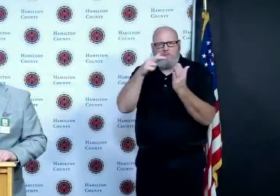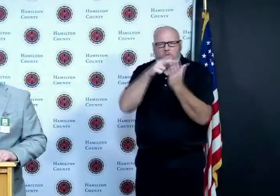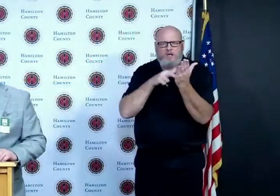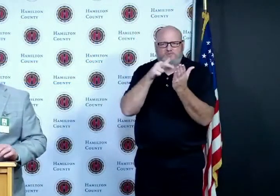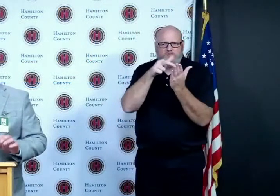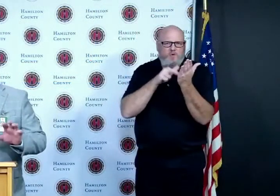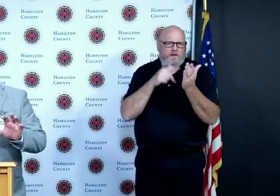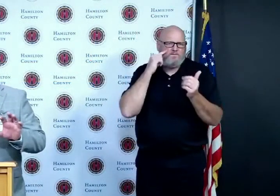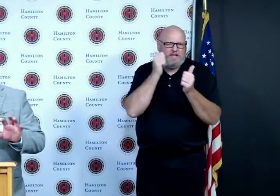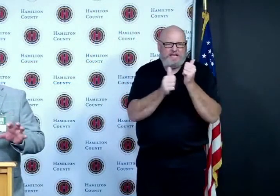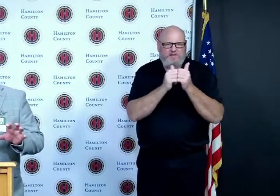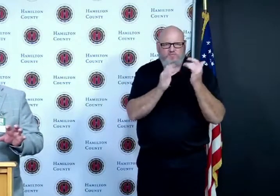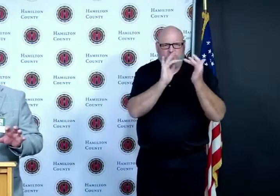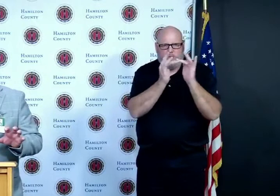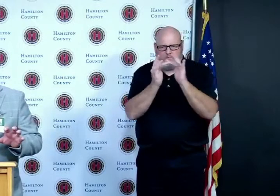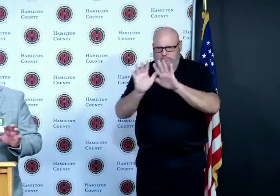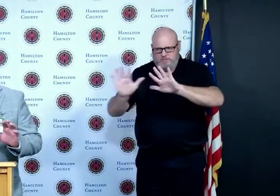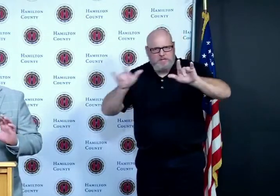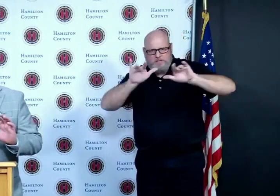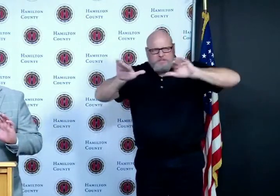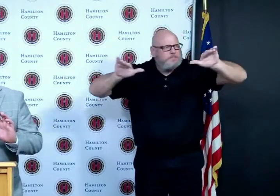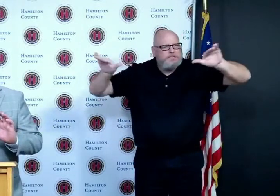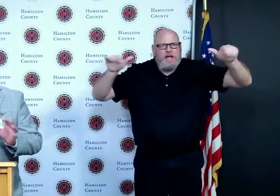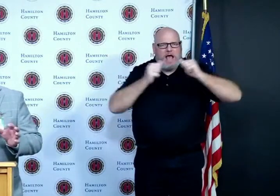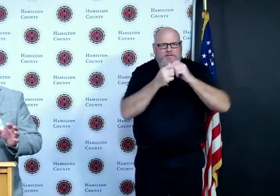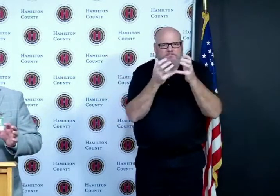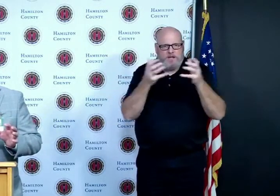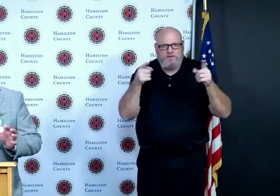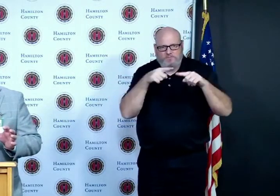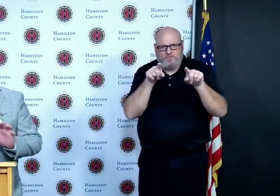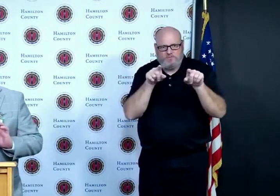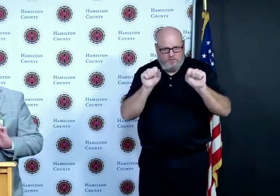the majority there's 50 providers I mentioned but there's about 10 different locations that you have